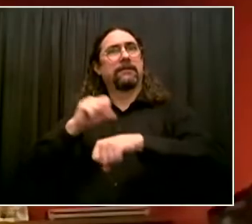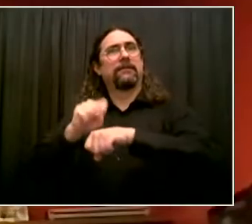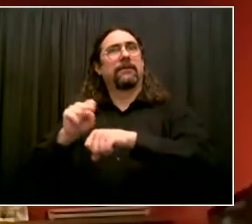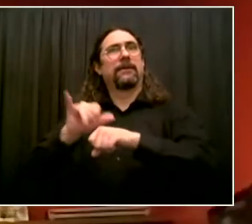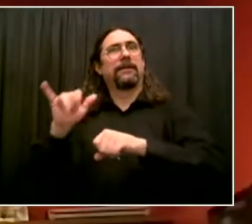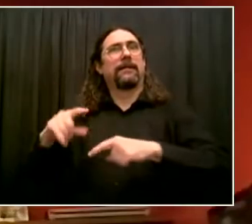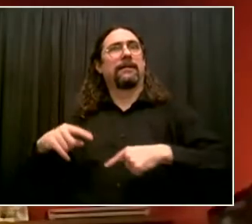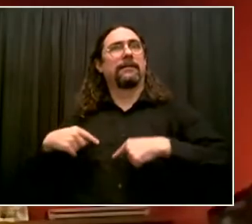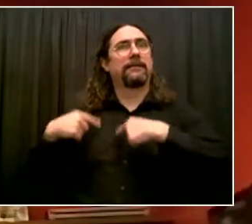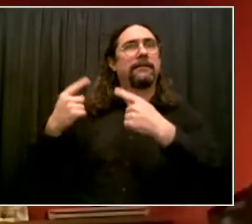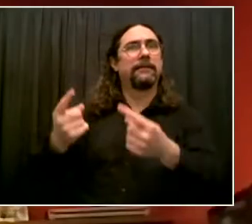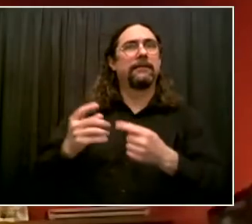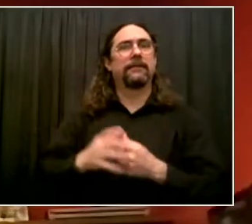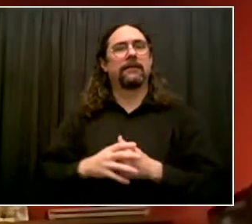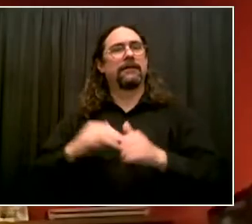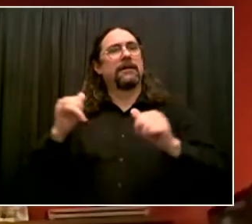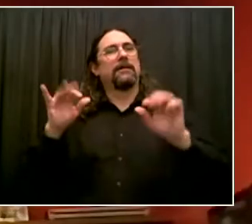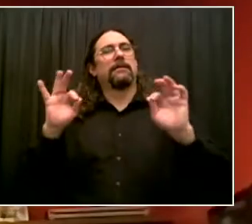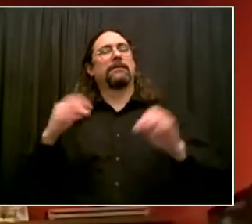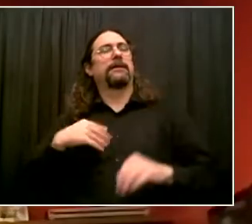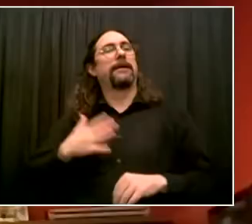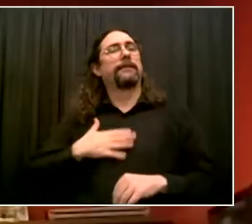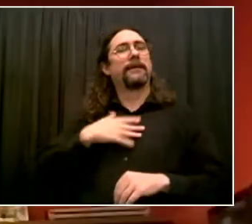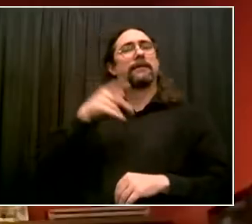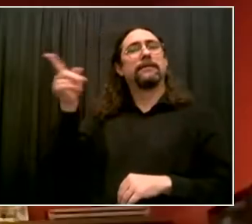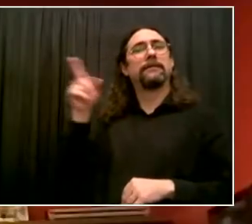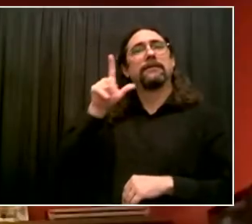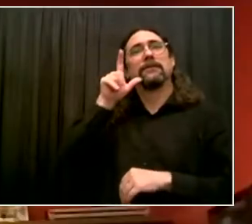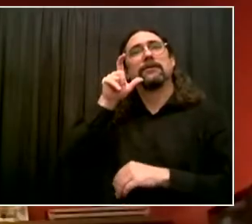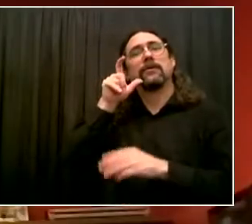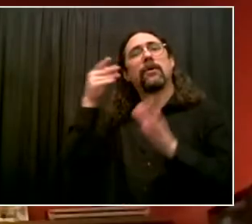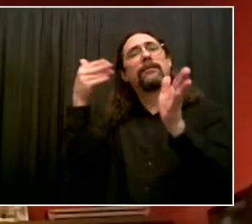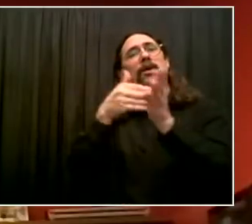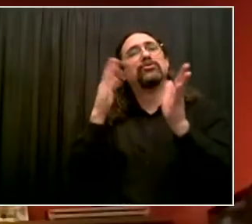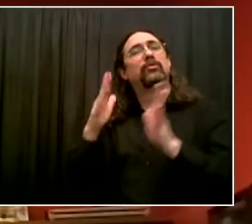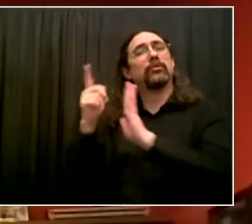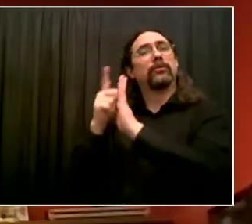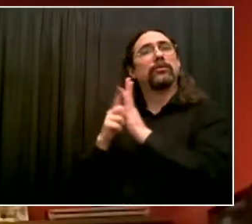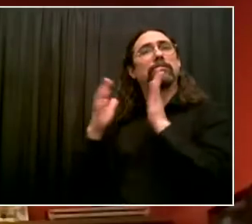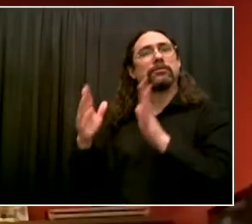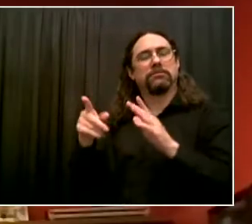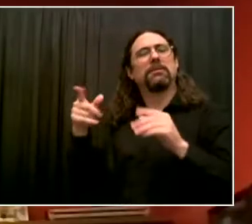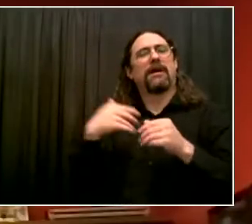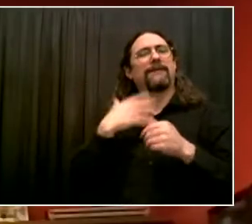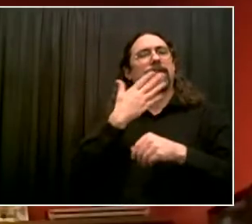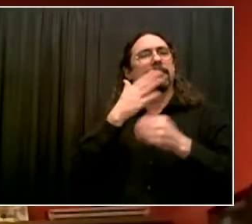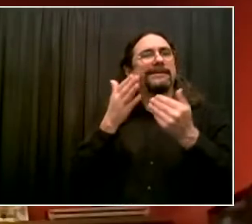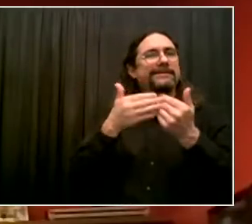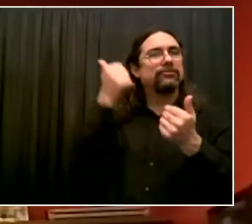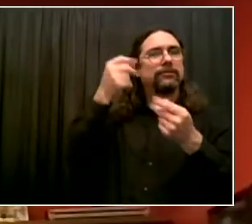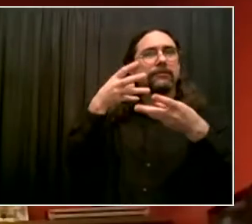THAT ALL ALONG AND I SEE MY DISTRICT ATTORNEY WIALL MKE HER